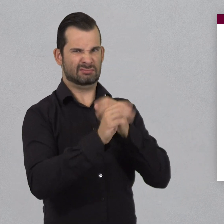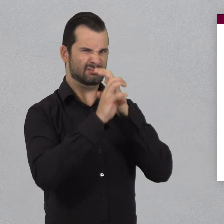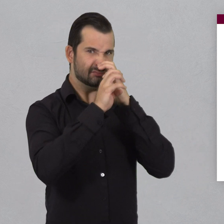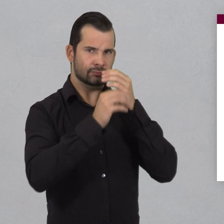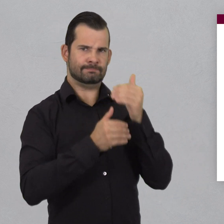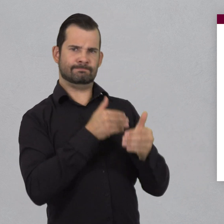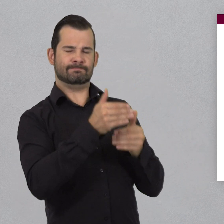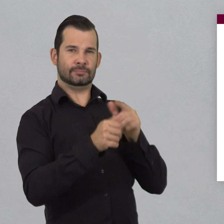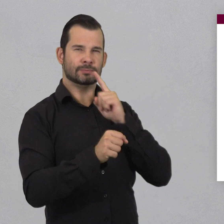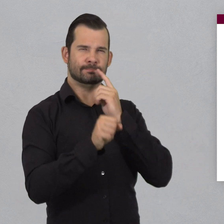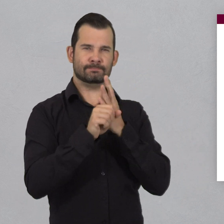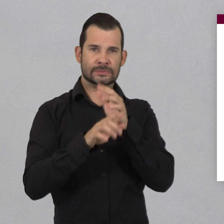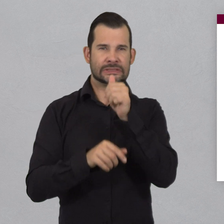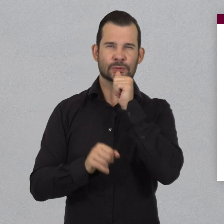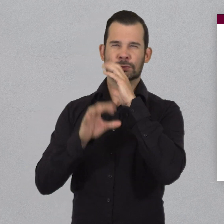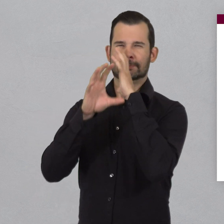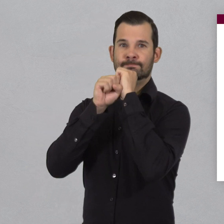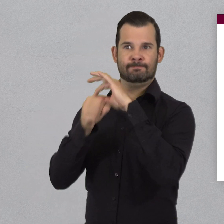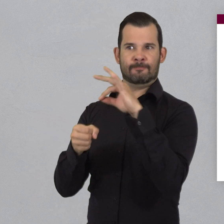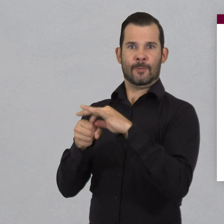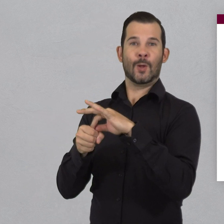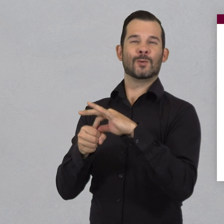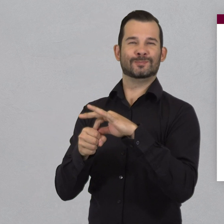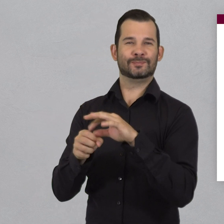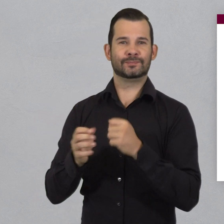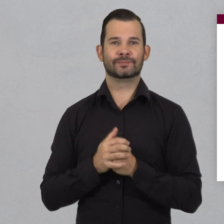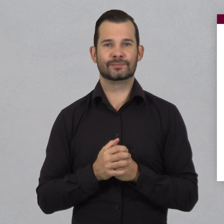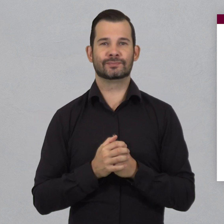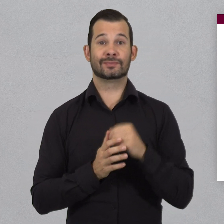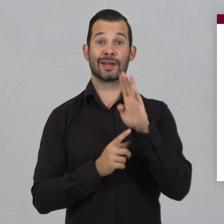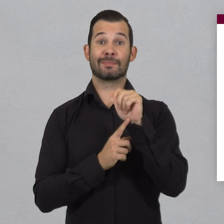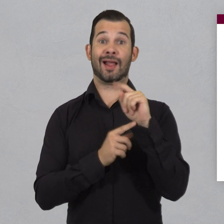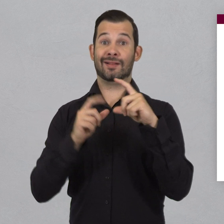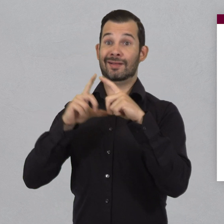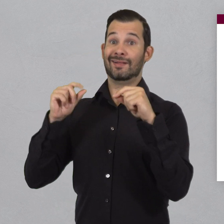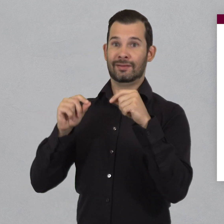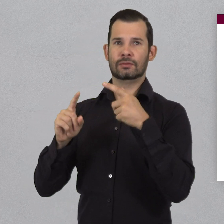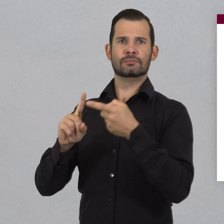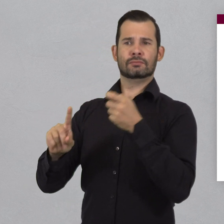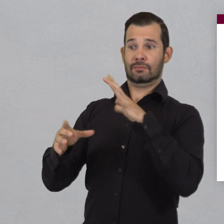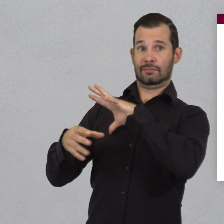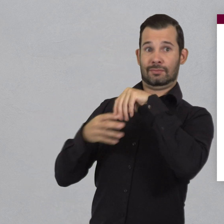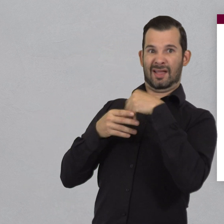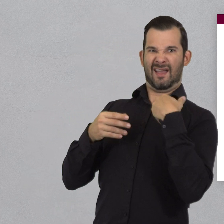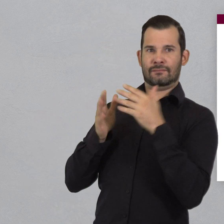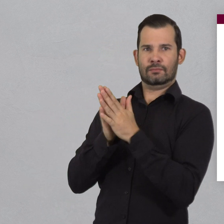procedures to ensure the secrecy of the vote. Ballots come in booklets with unique,